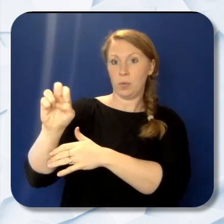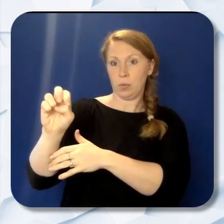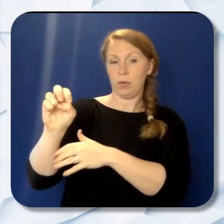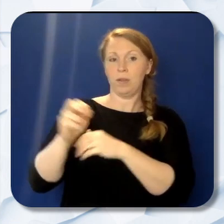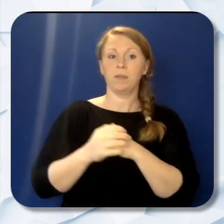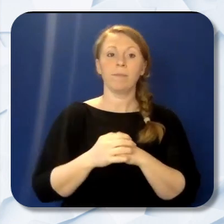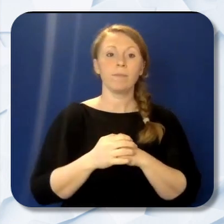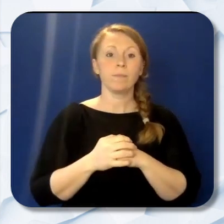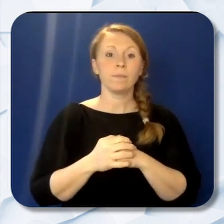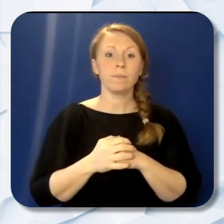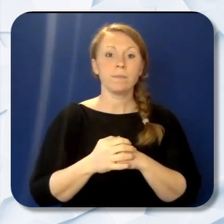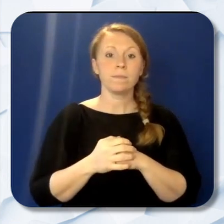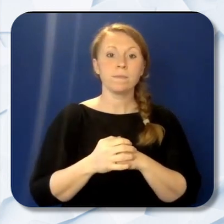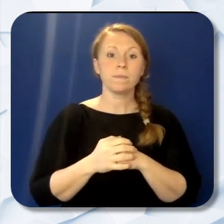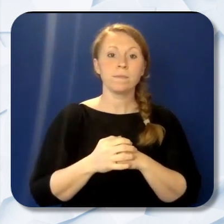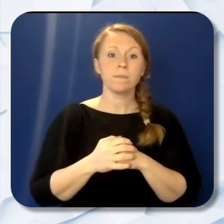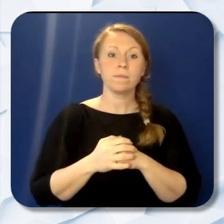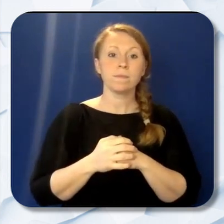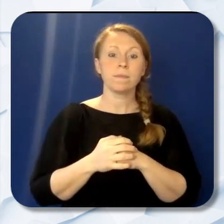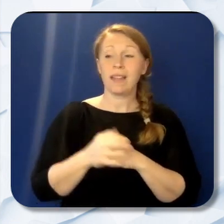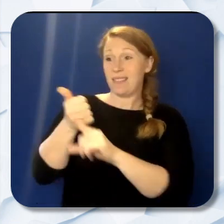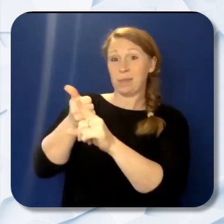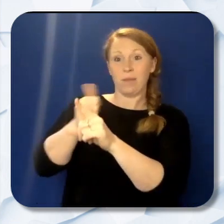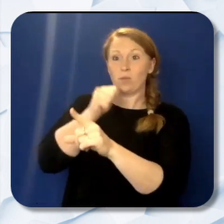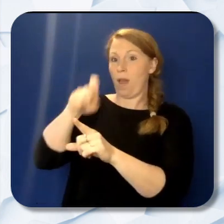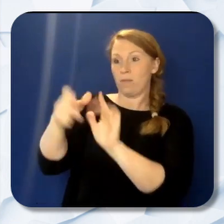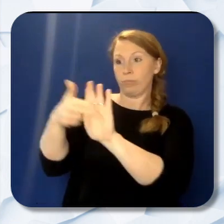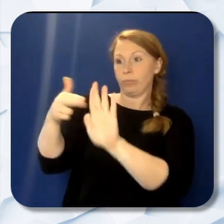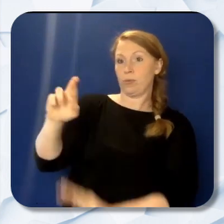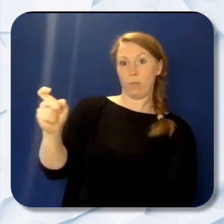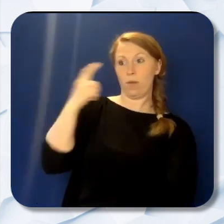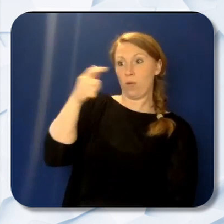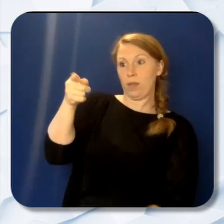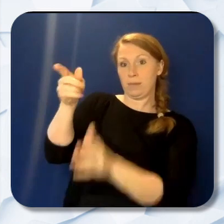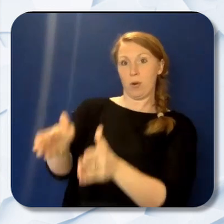overdose without an individual prescription. So, what does that process look like? It's